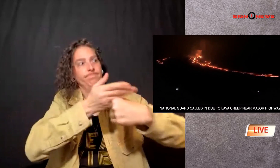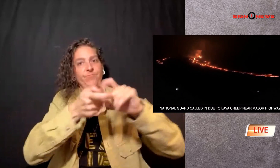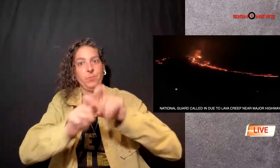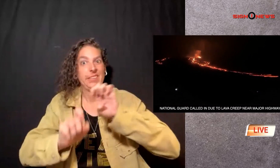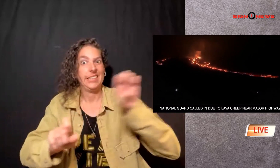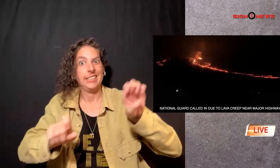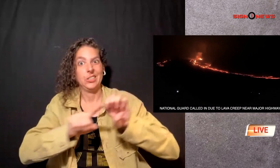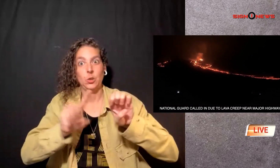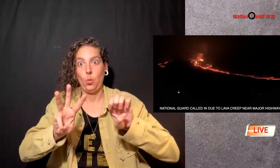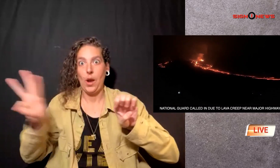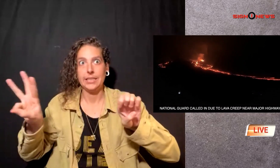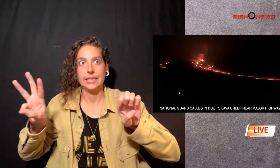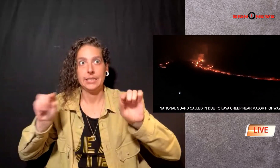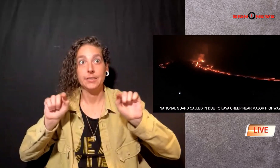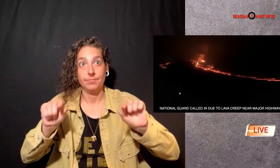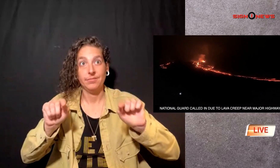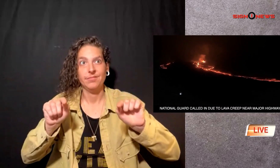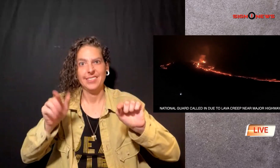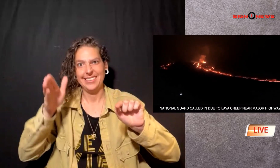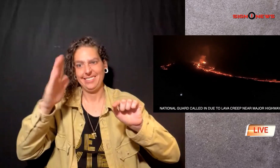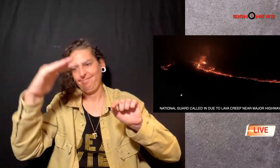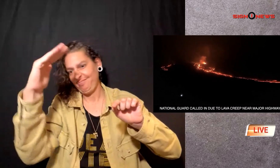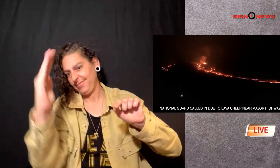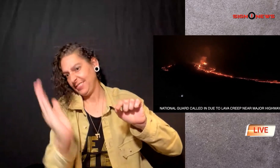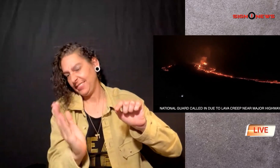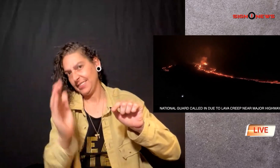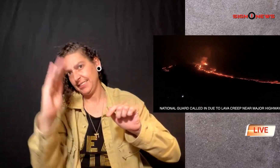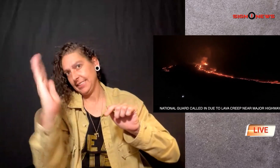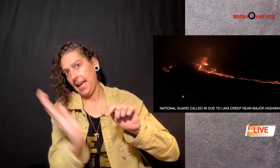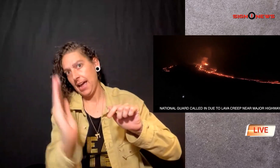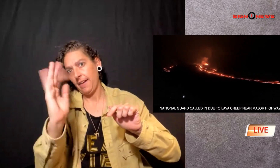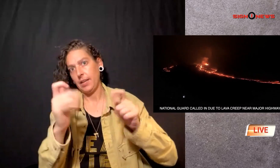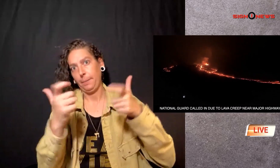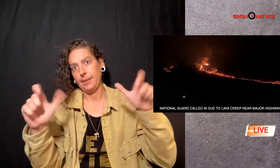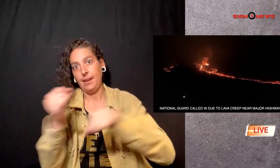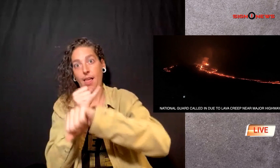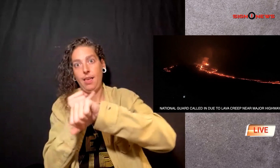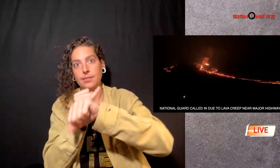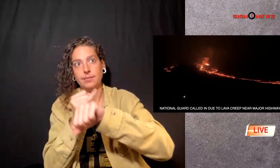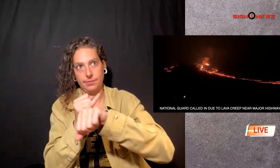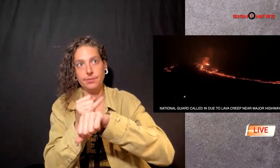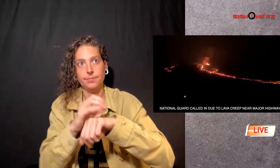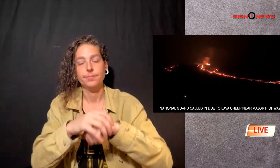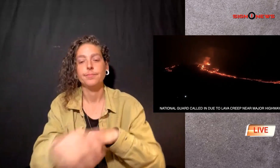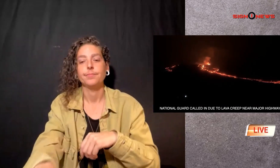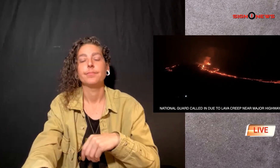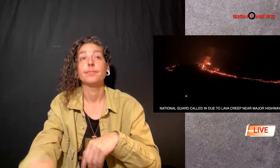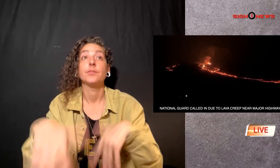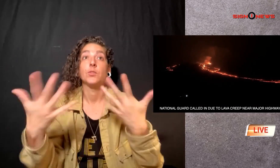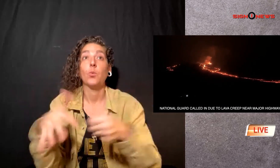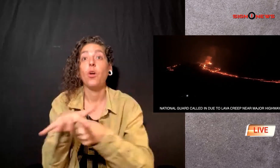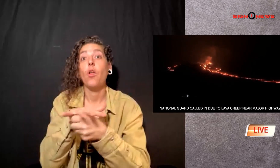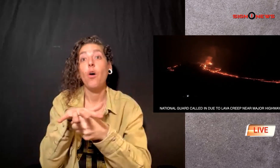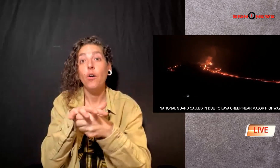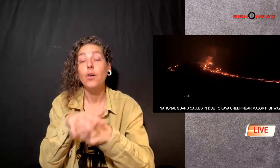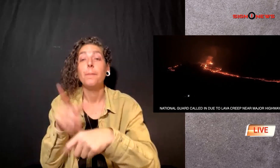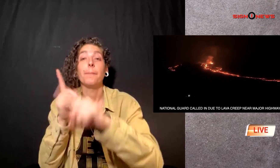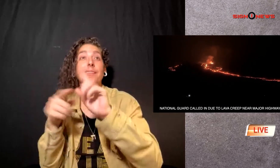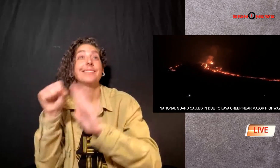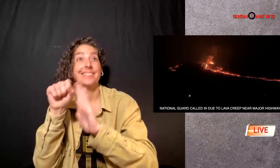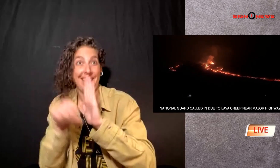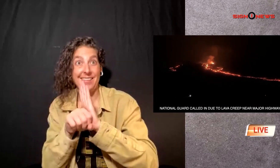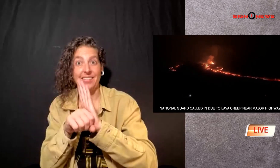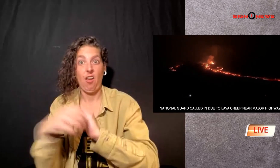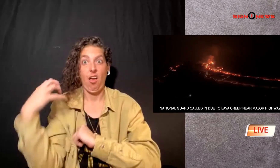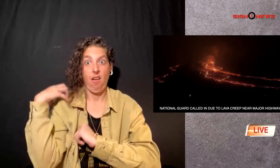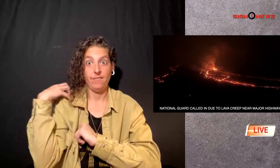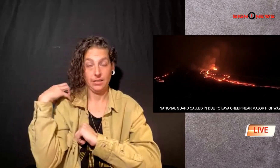the east to the west side of the Big Island so local and state officials have now called